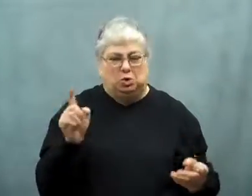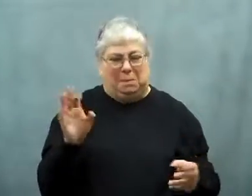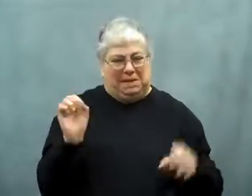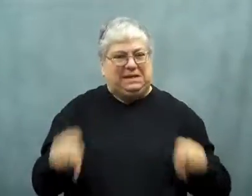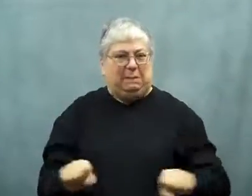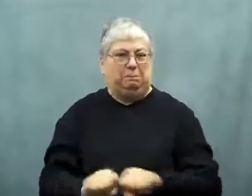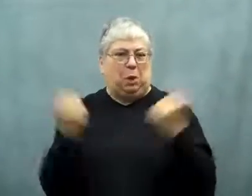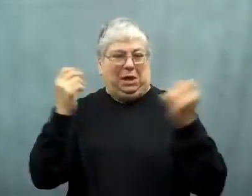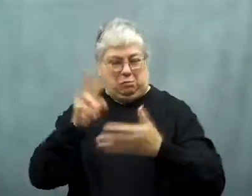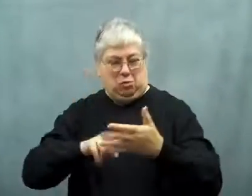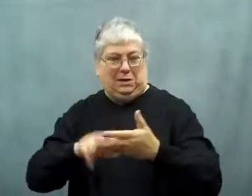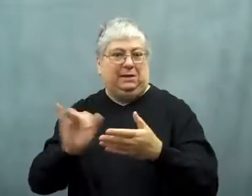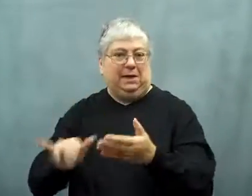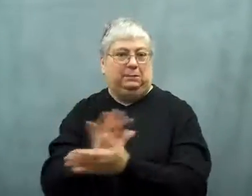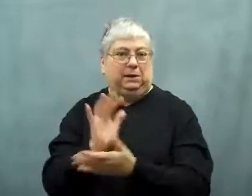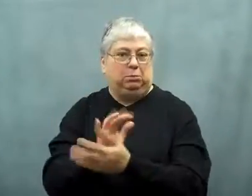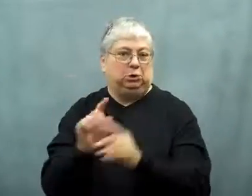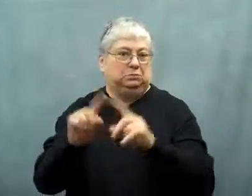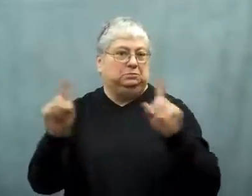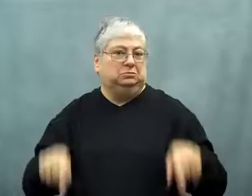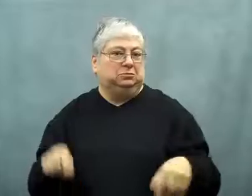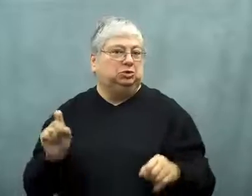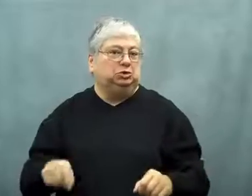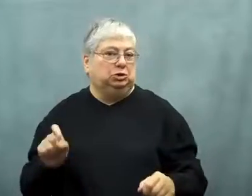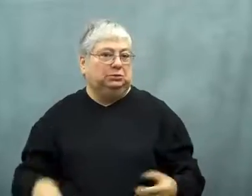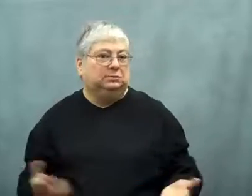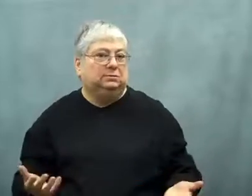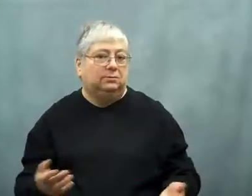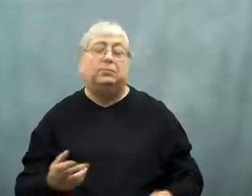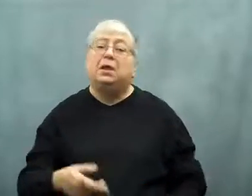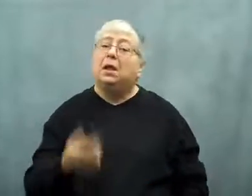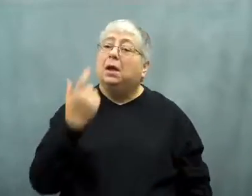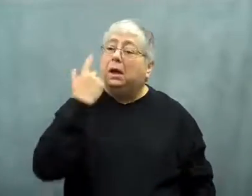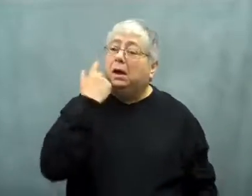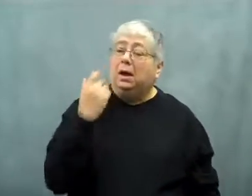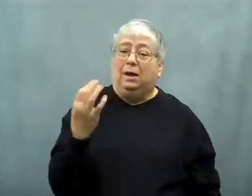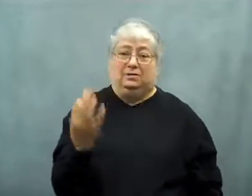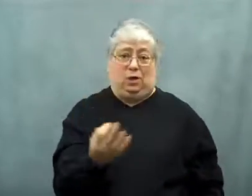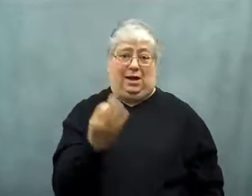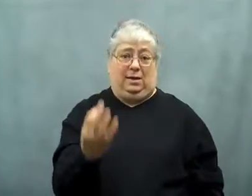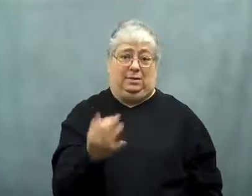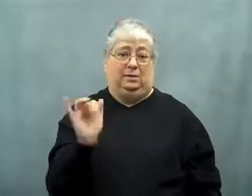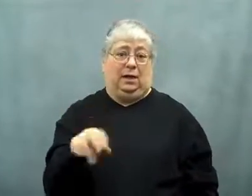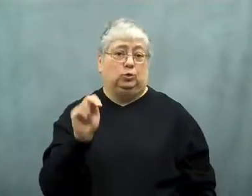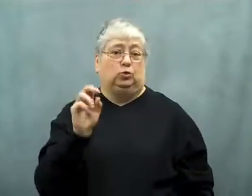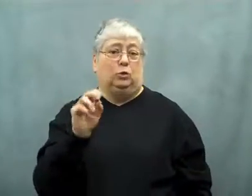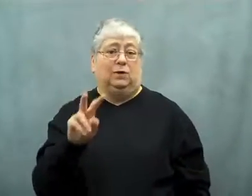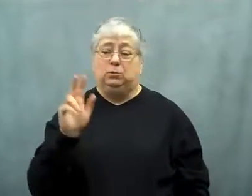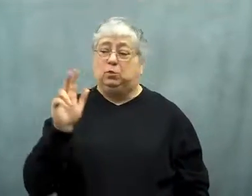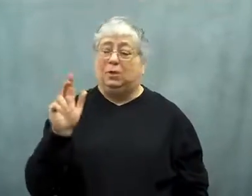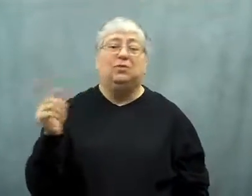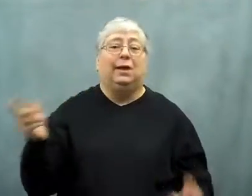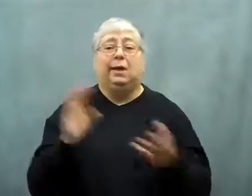It was believed that they would be able to break this code too.